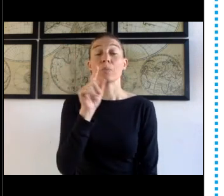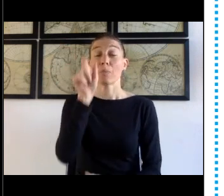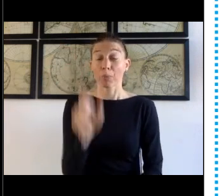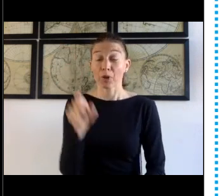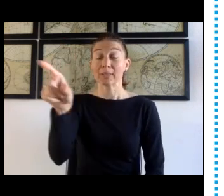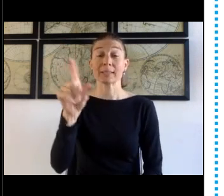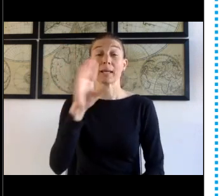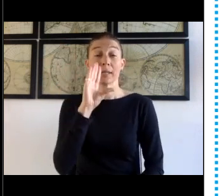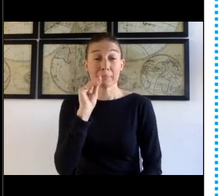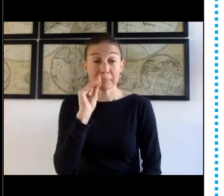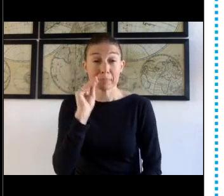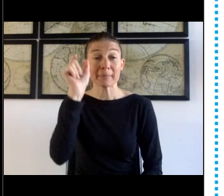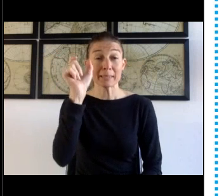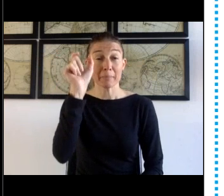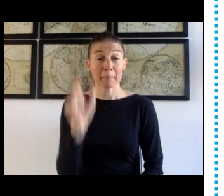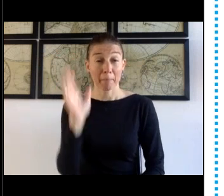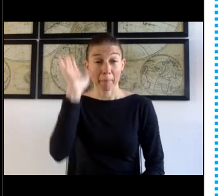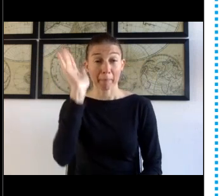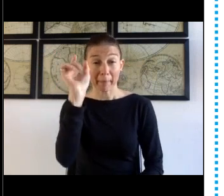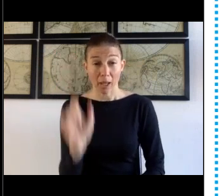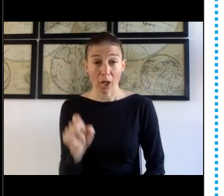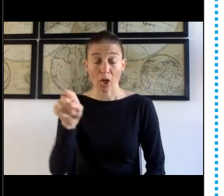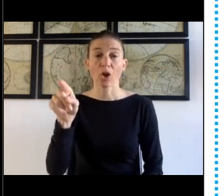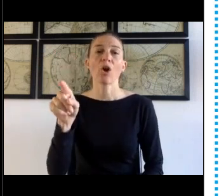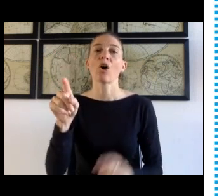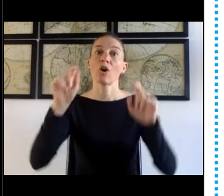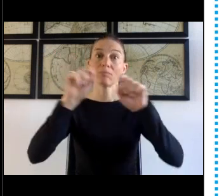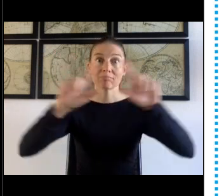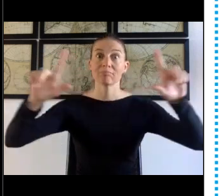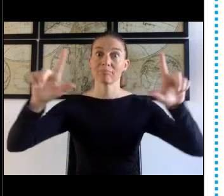Before the overview I'd like to thank our sign language interpreters,